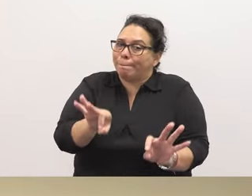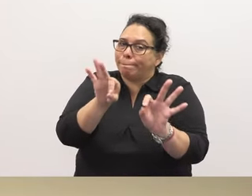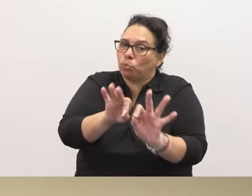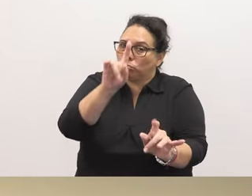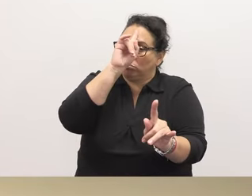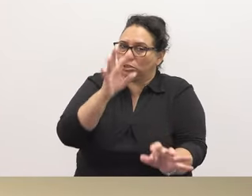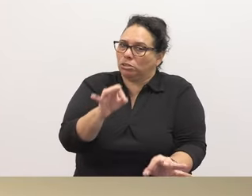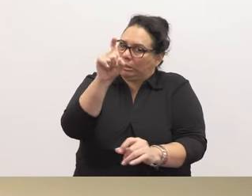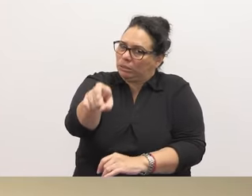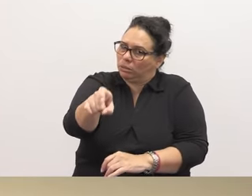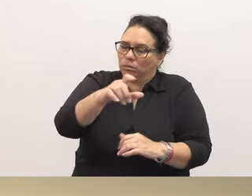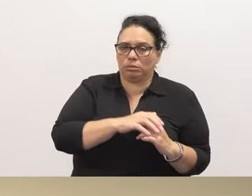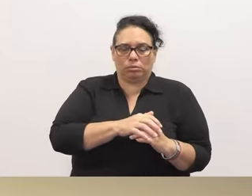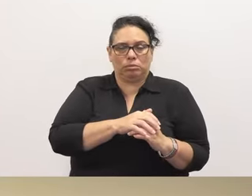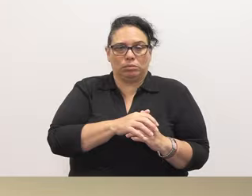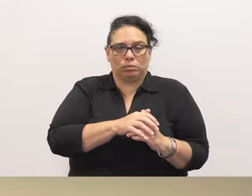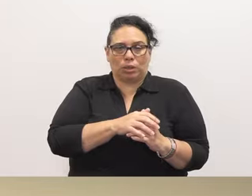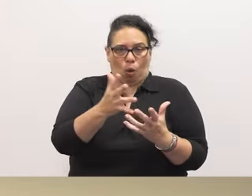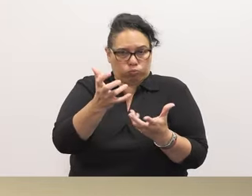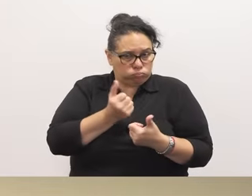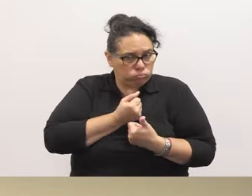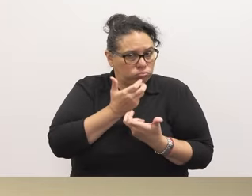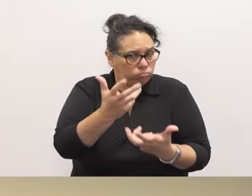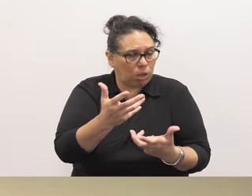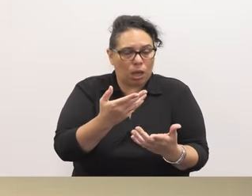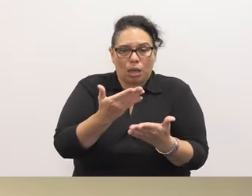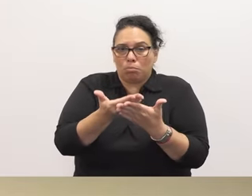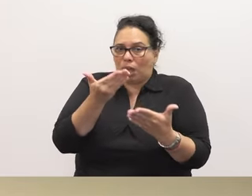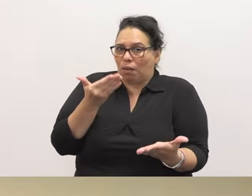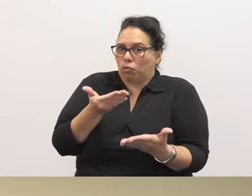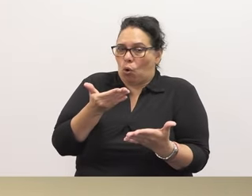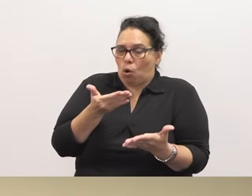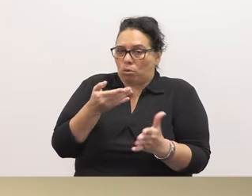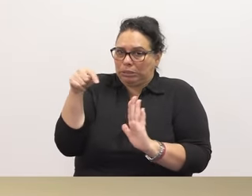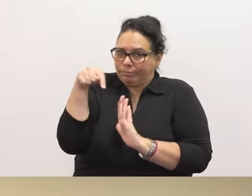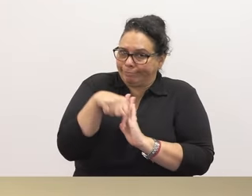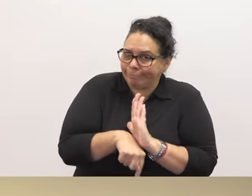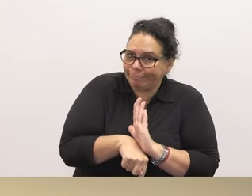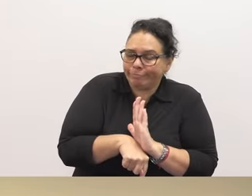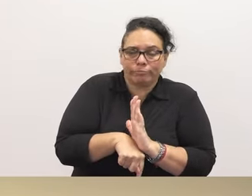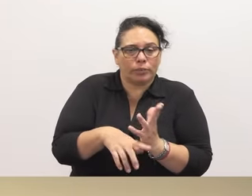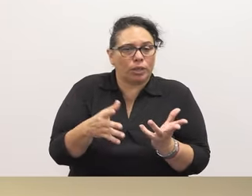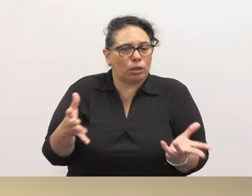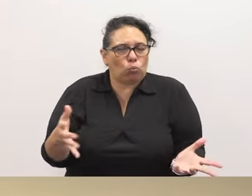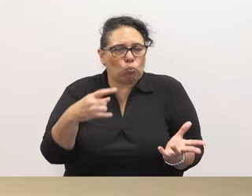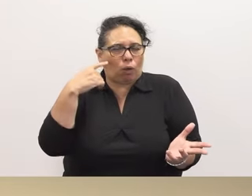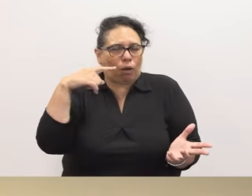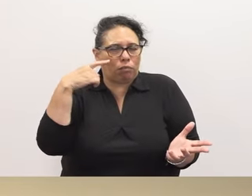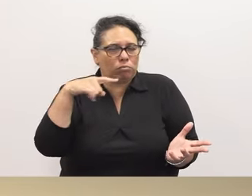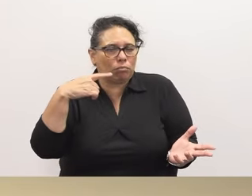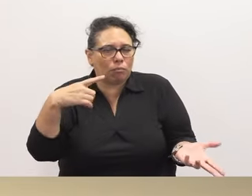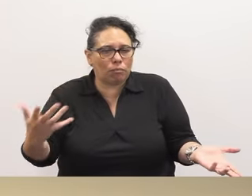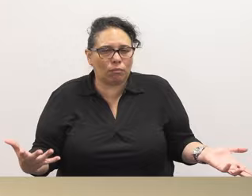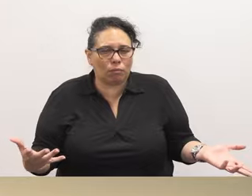because I wanna express before we dive into this, what will you use on for once you have goals and guardrails,